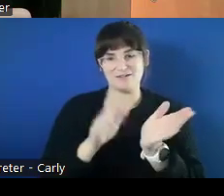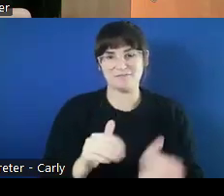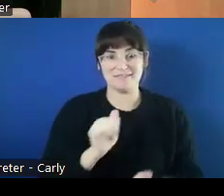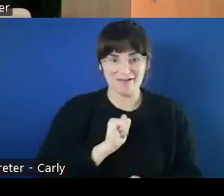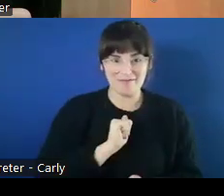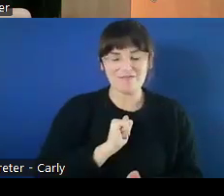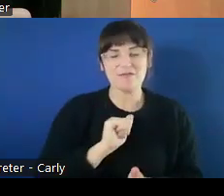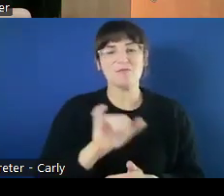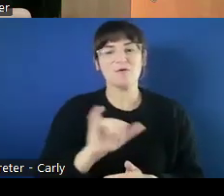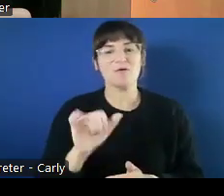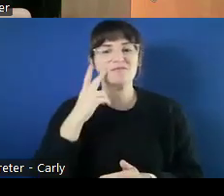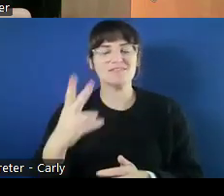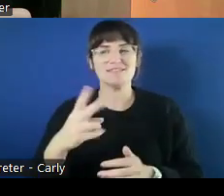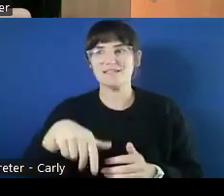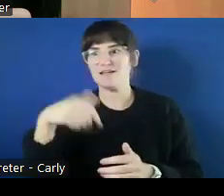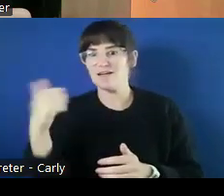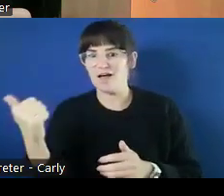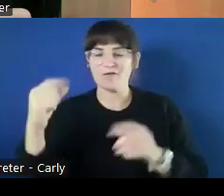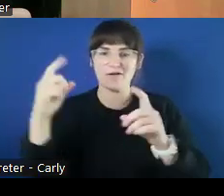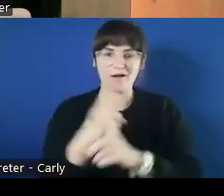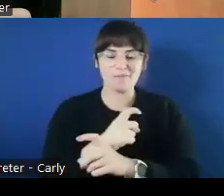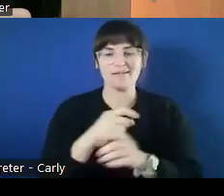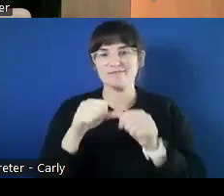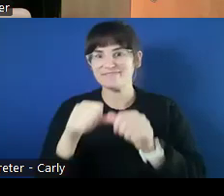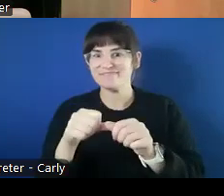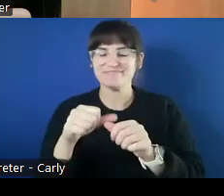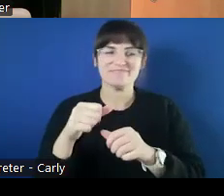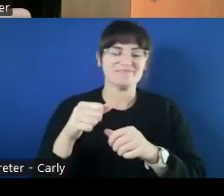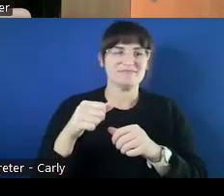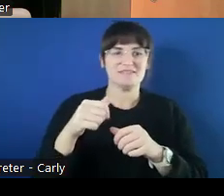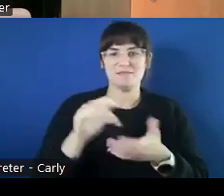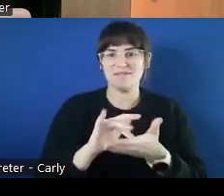with other complex chronic medical conditions and now without further ado please welcome Dr